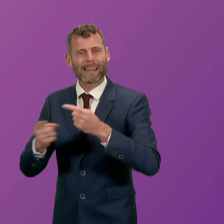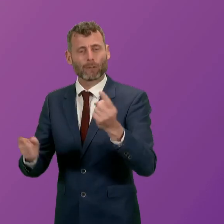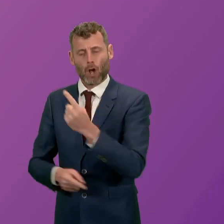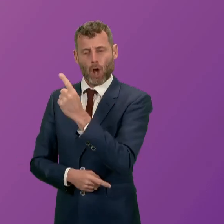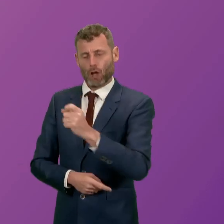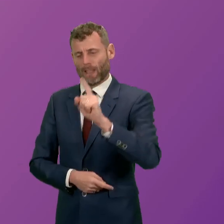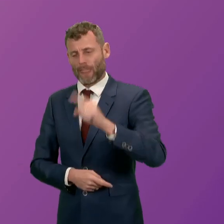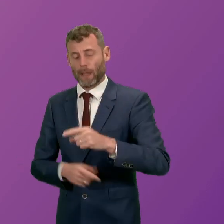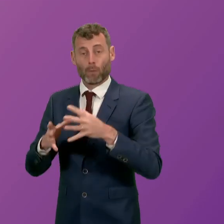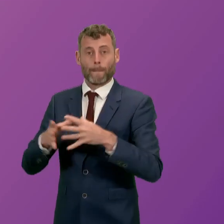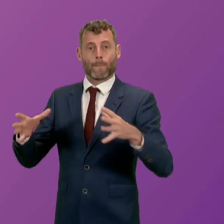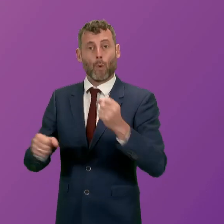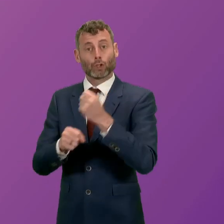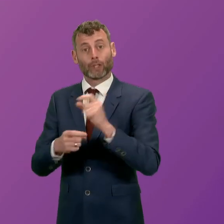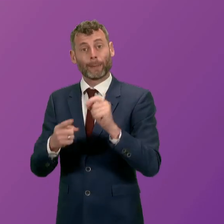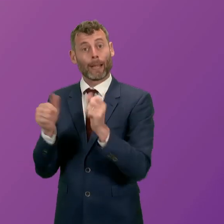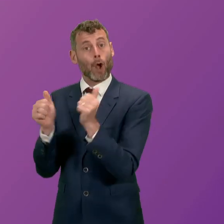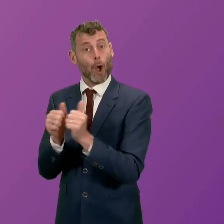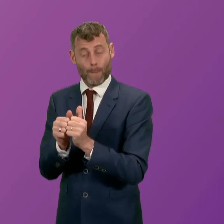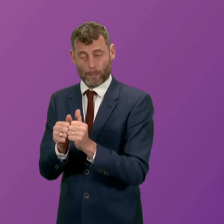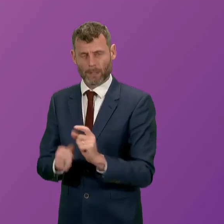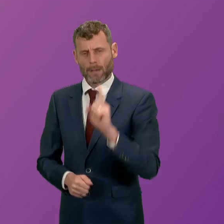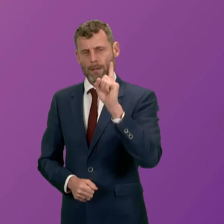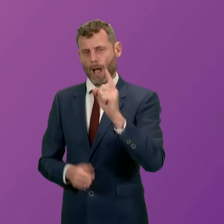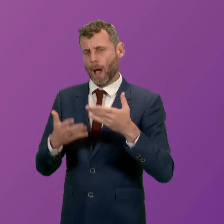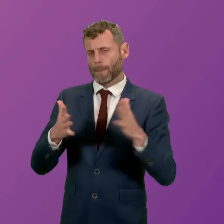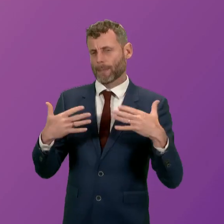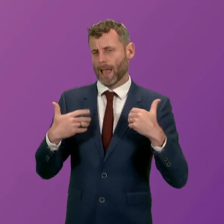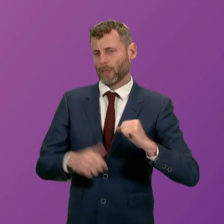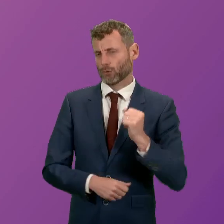general practitioner appointments, but Public Health Scotland says that, over the past year,